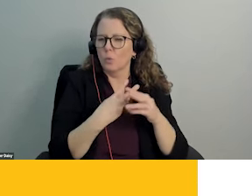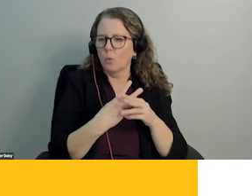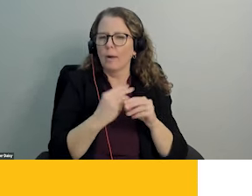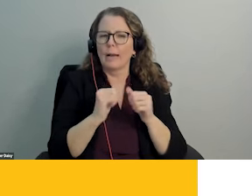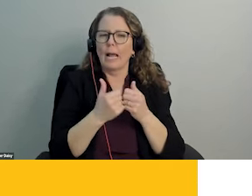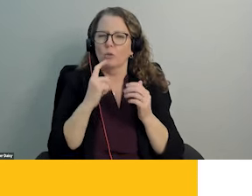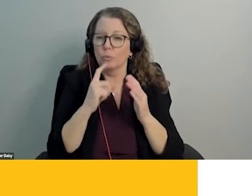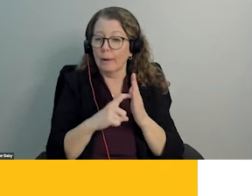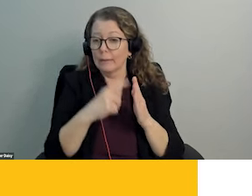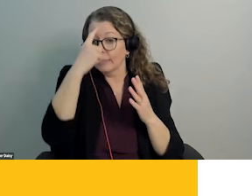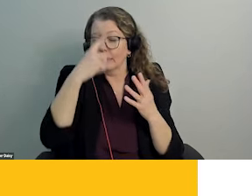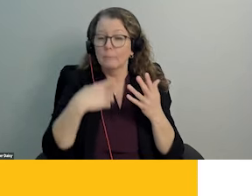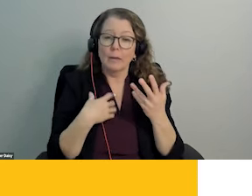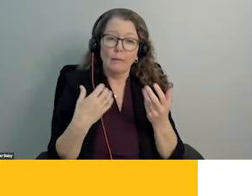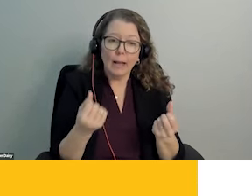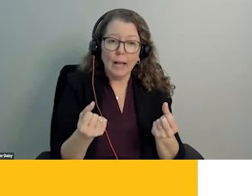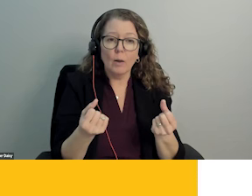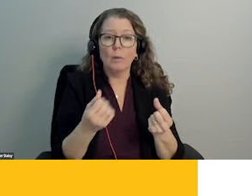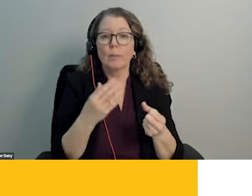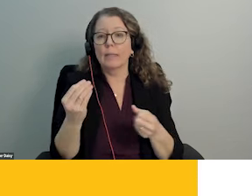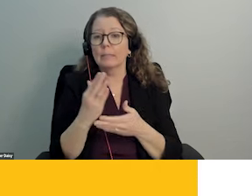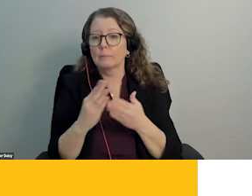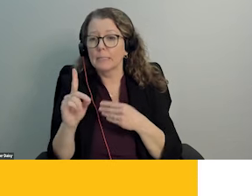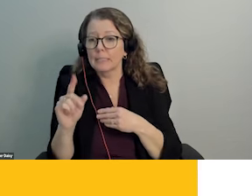and learning disabilities. At the same time,